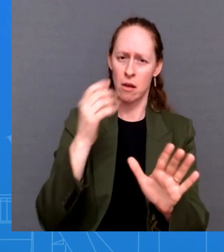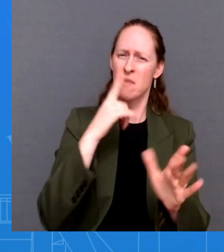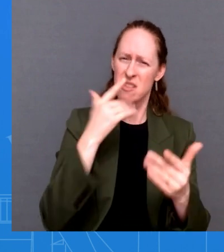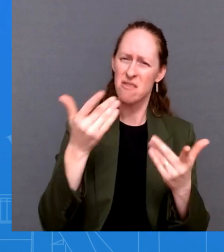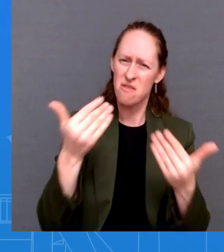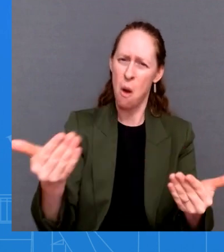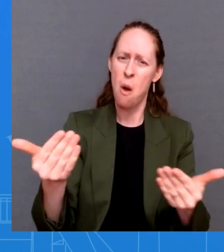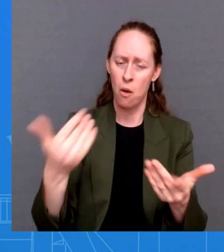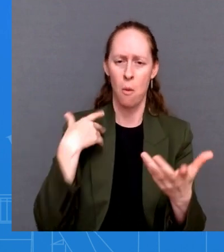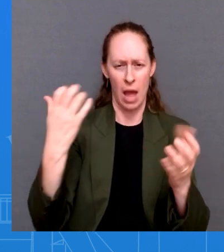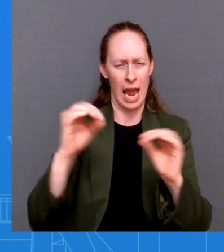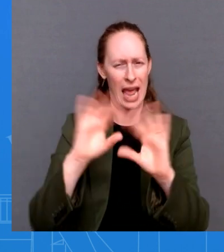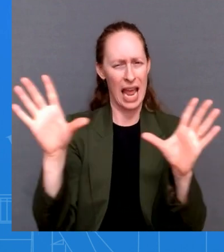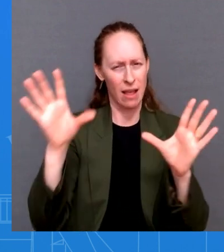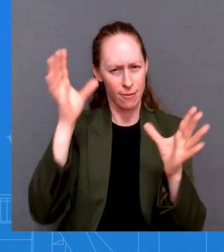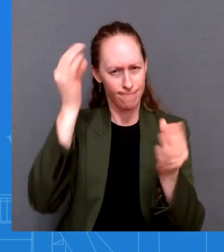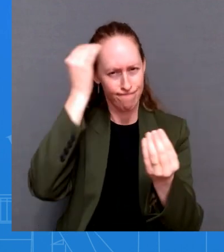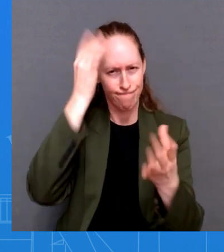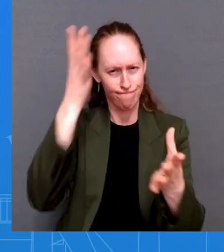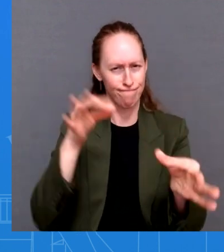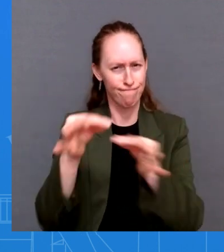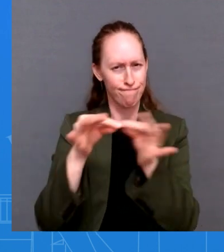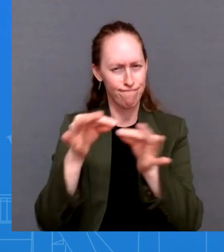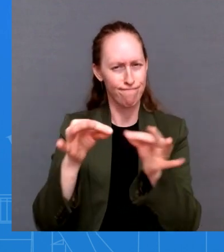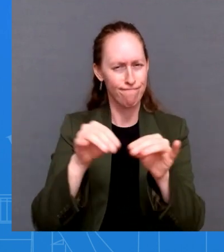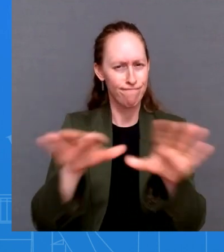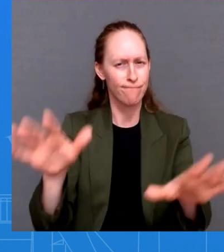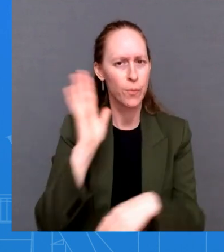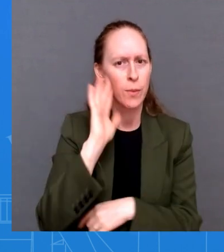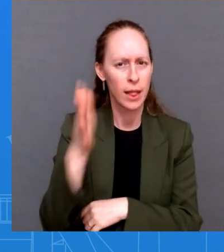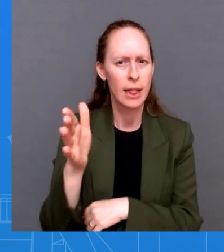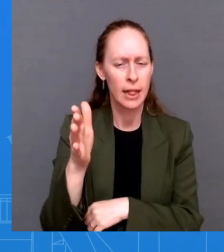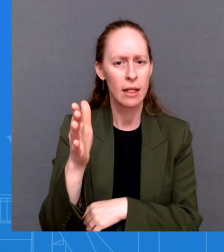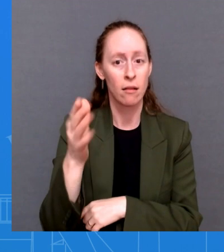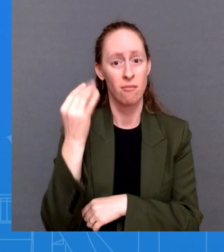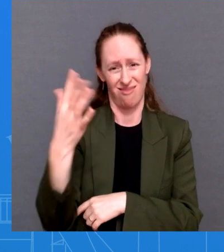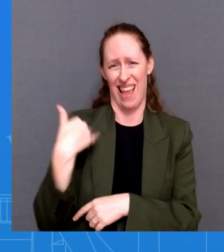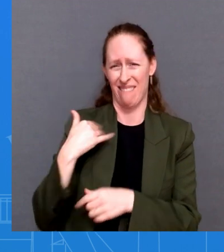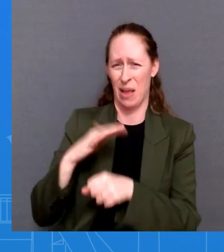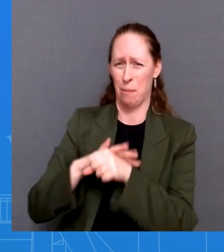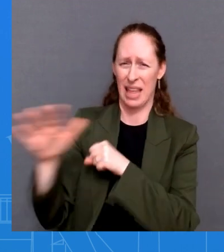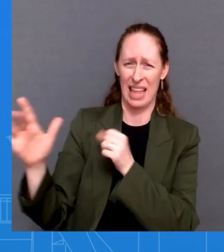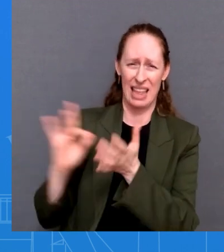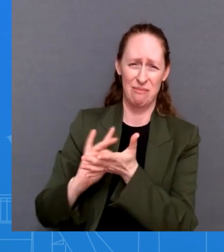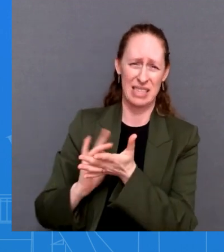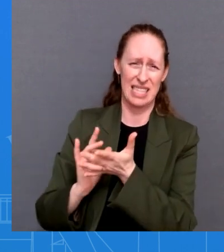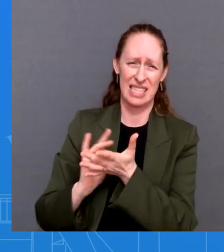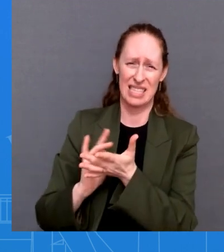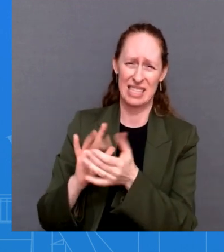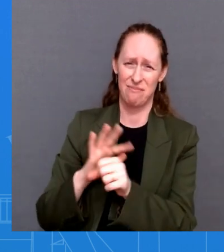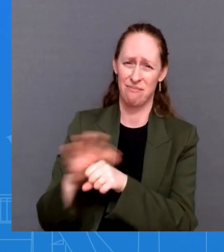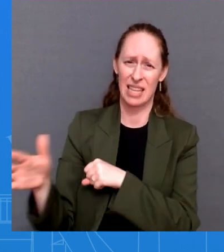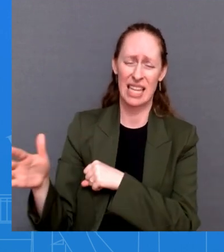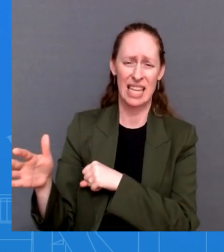now of having ample vaccine out there is that we have ample opportunity to administer not just first shots, but also these second shots.